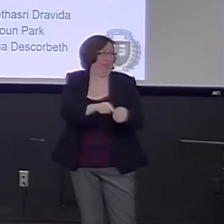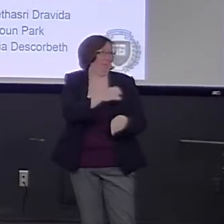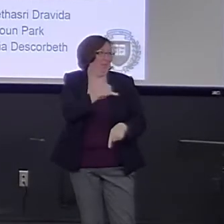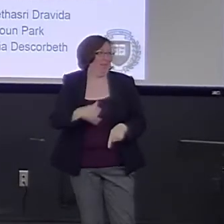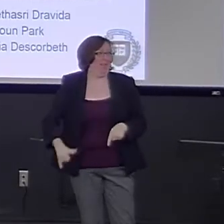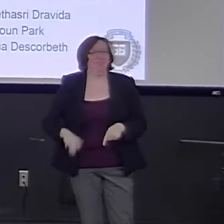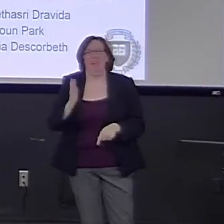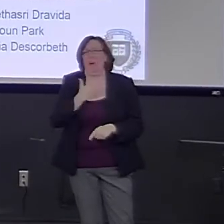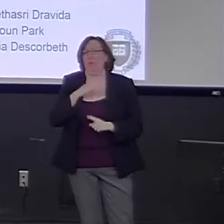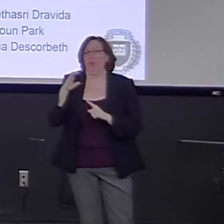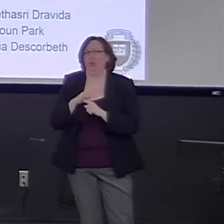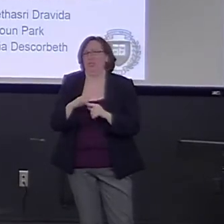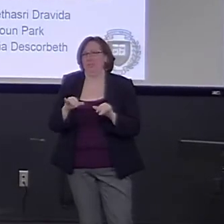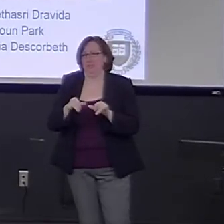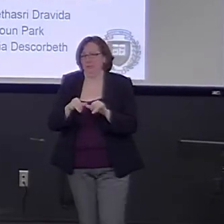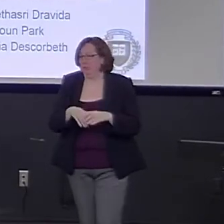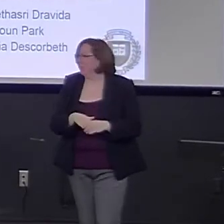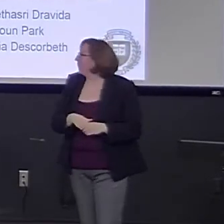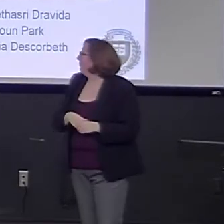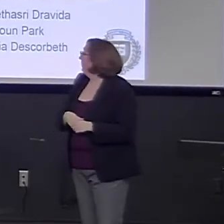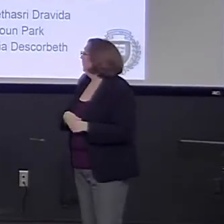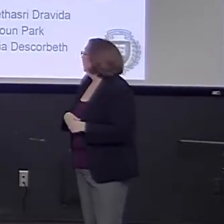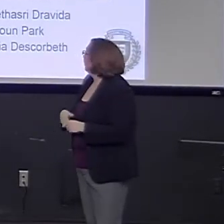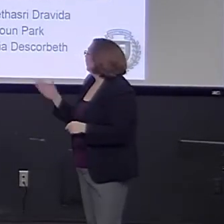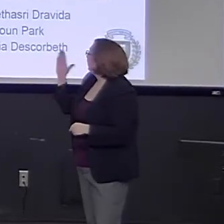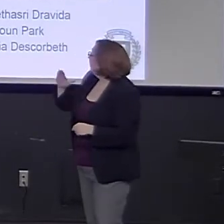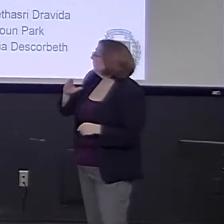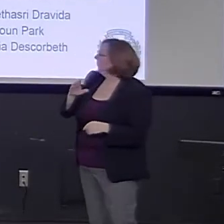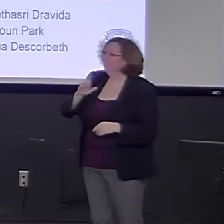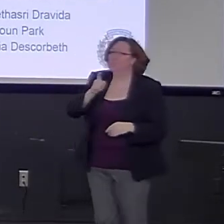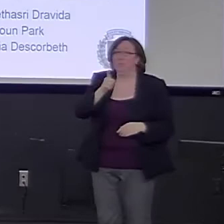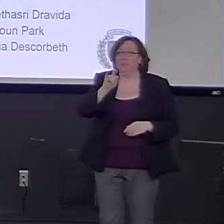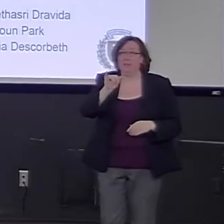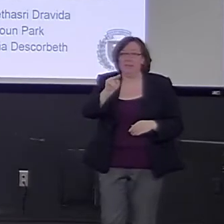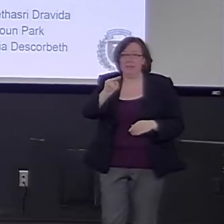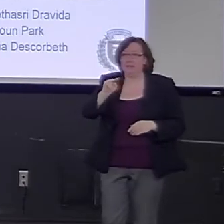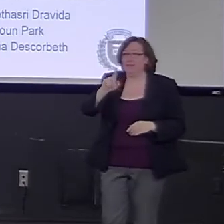Xian Zhang, also a research scientist in my lab, came with me from Columbia,